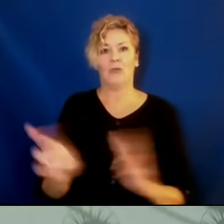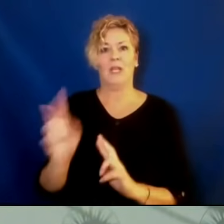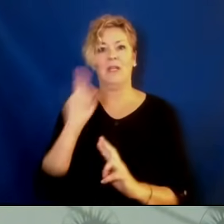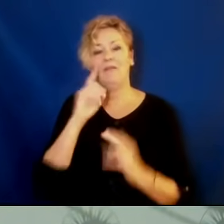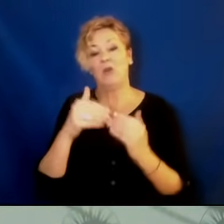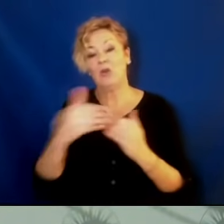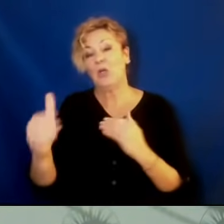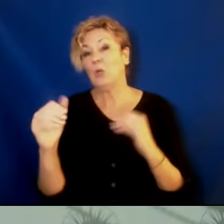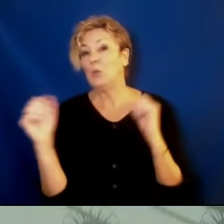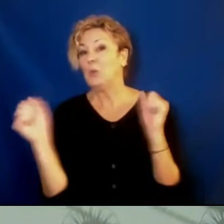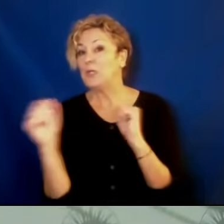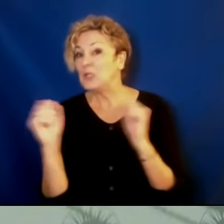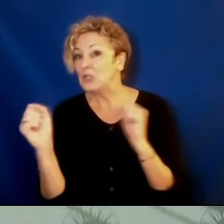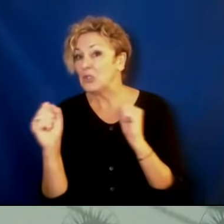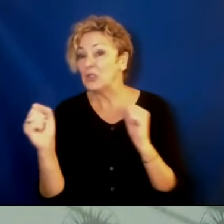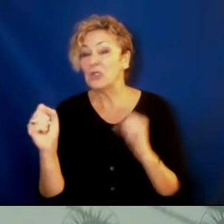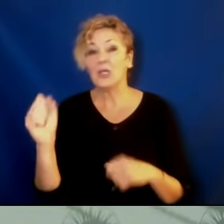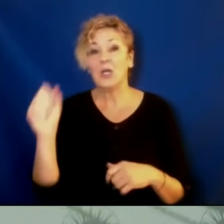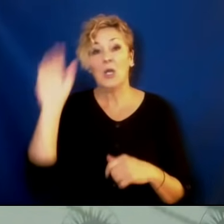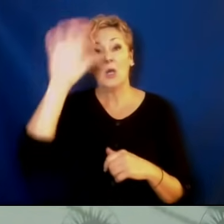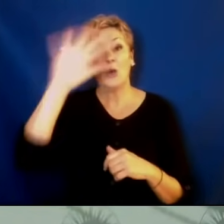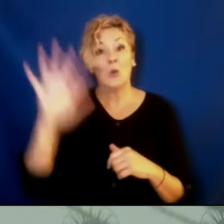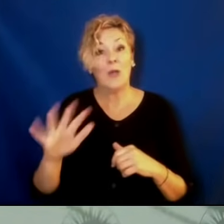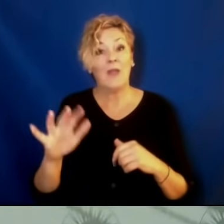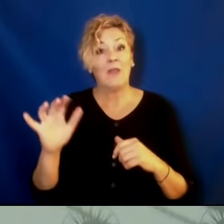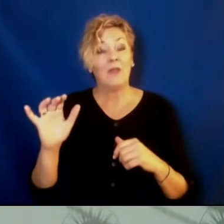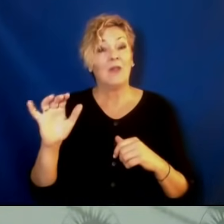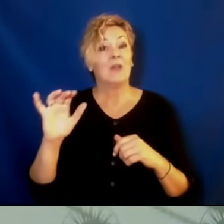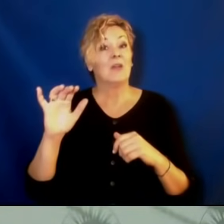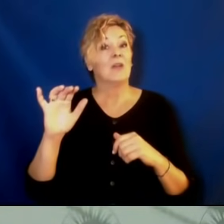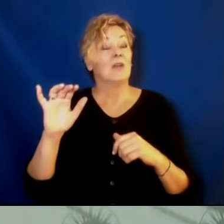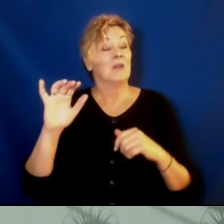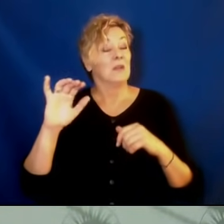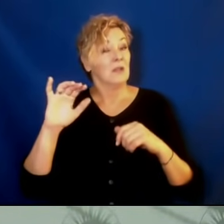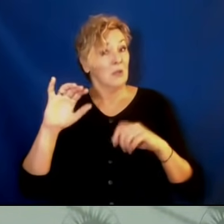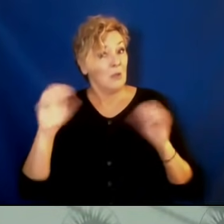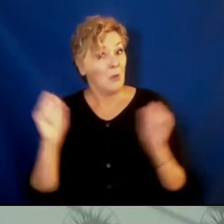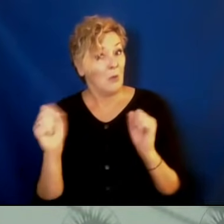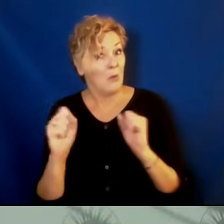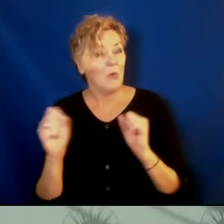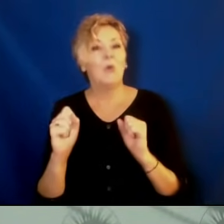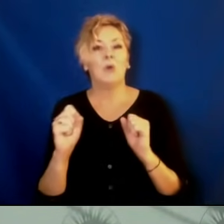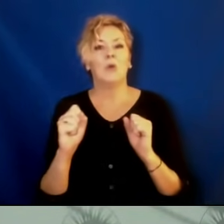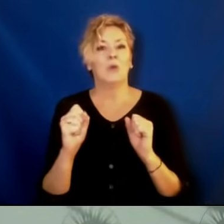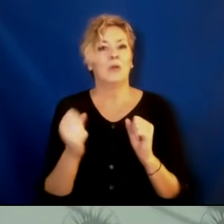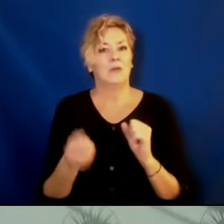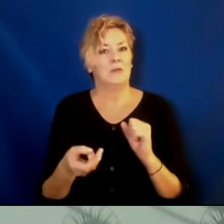now. COVID-19 has had its turn and you see that all around the world.